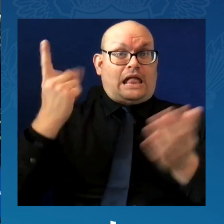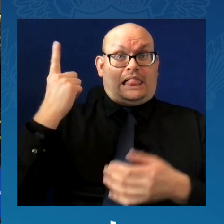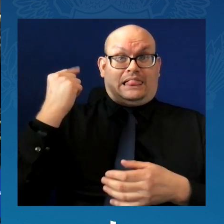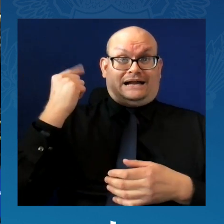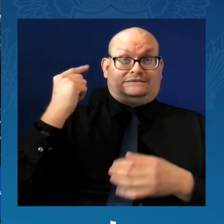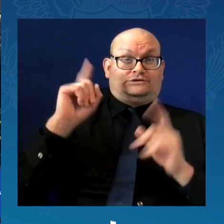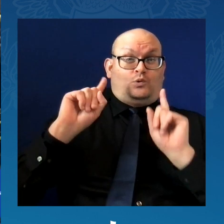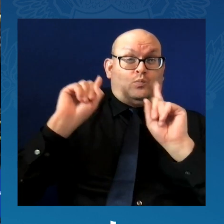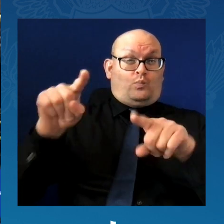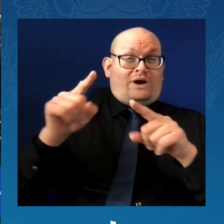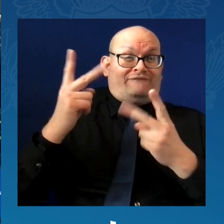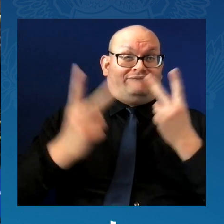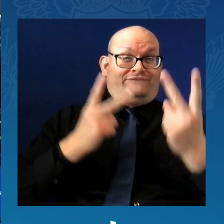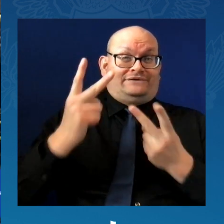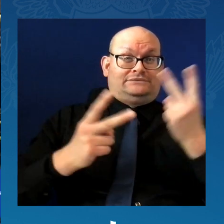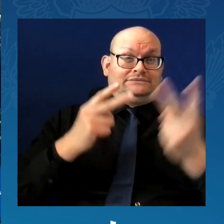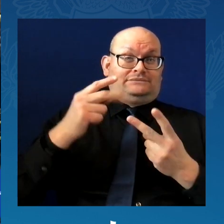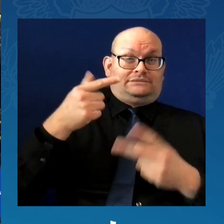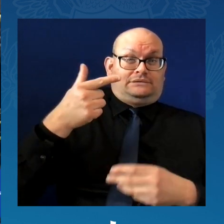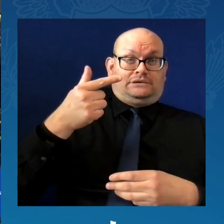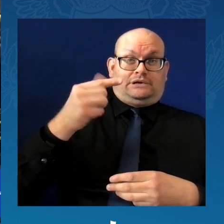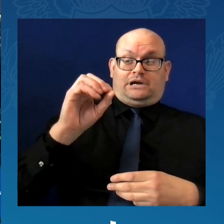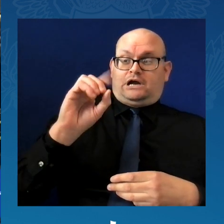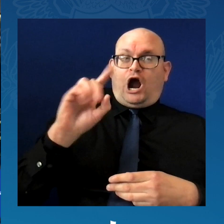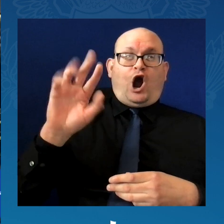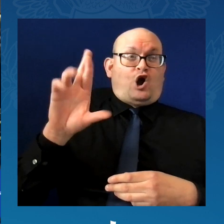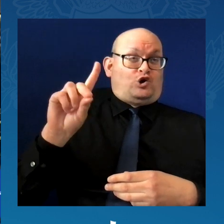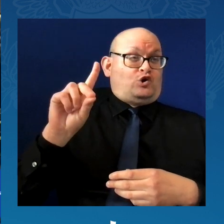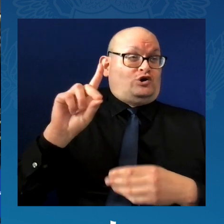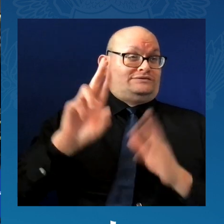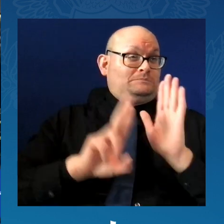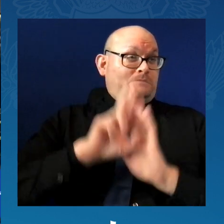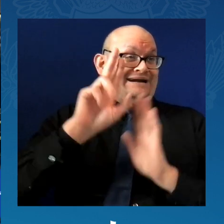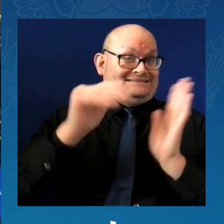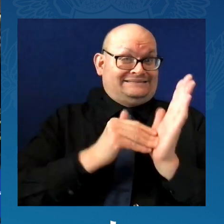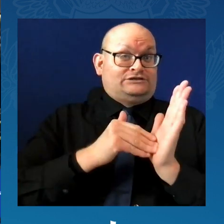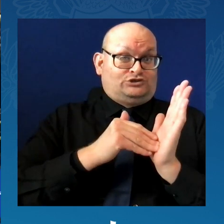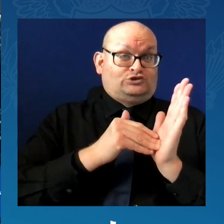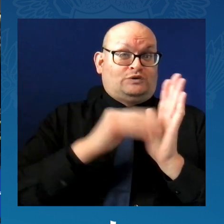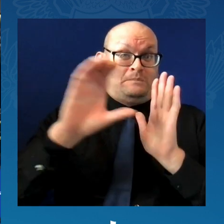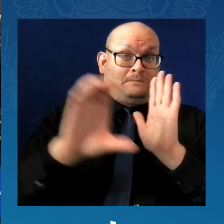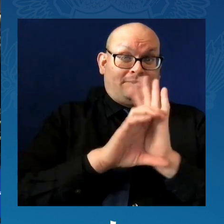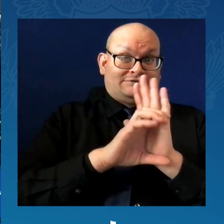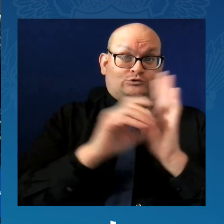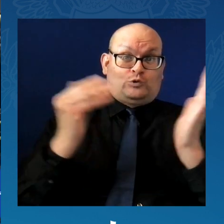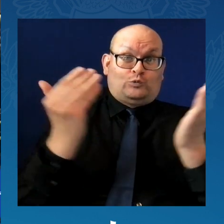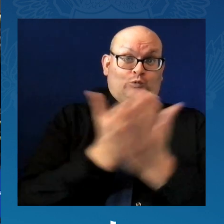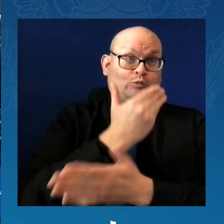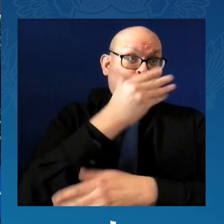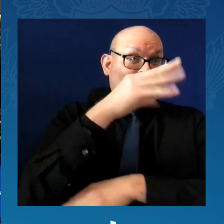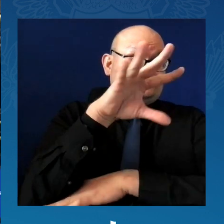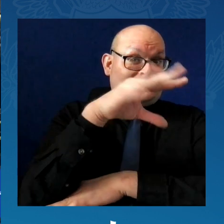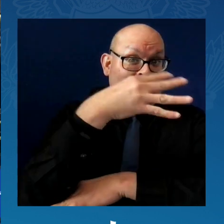and saw the first images of the new satellite, Landsat nine. It was just really extraordinary.